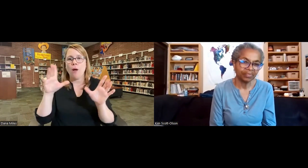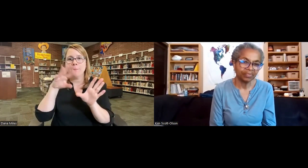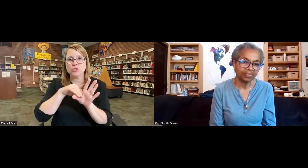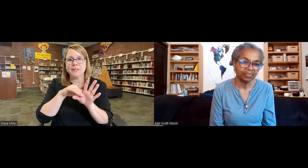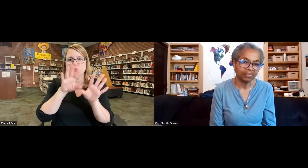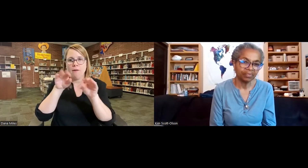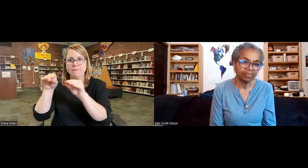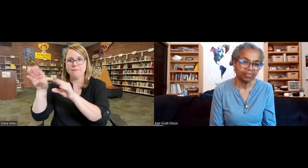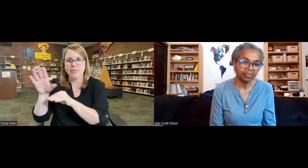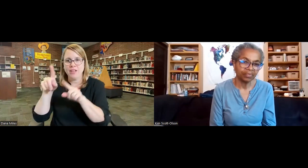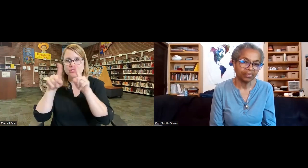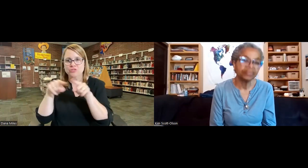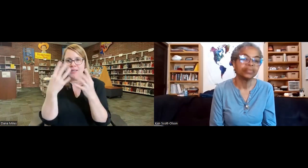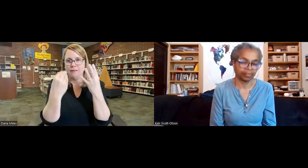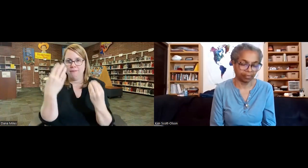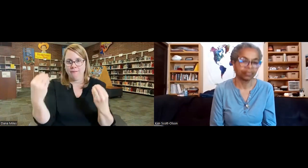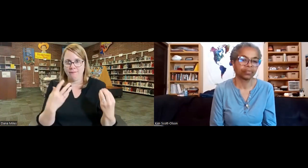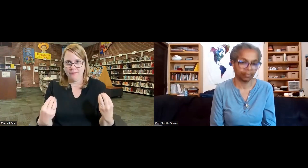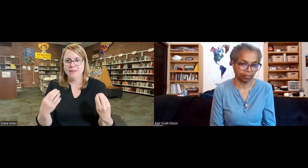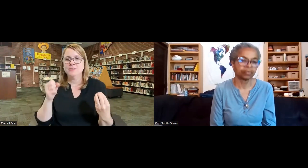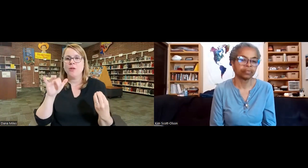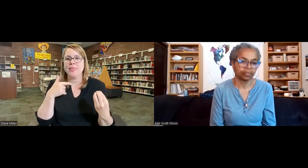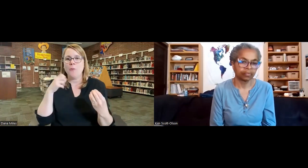will ask all participants to turn off their screens